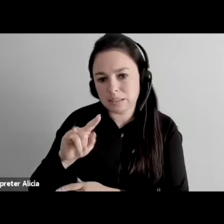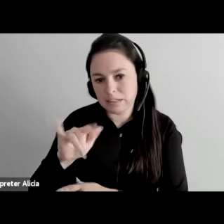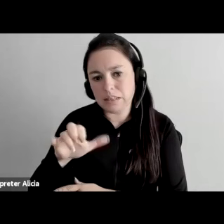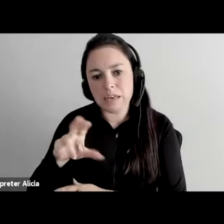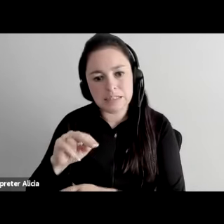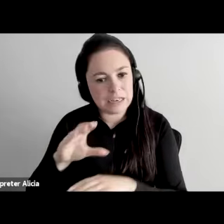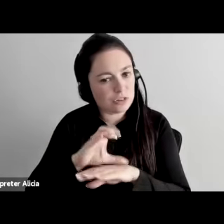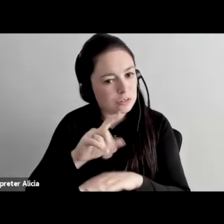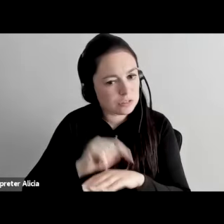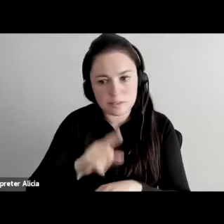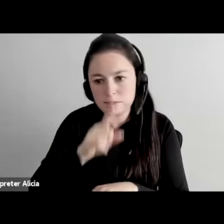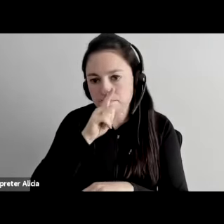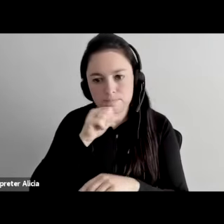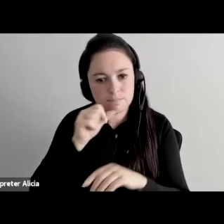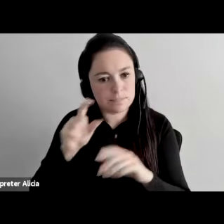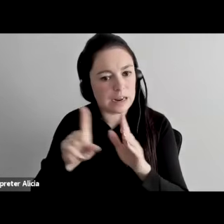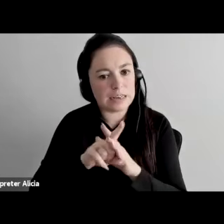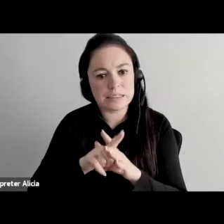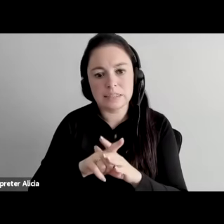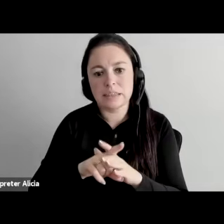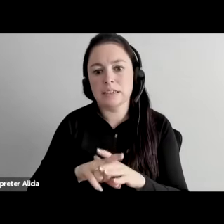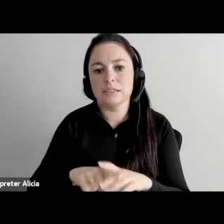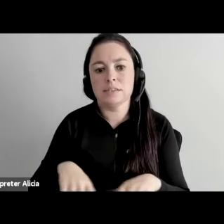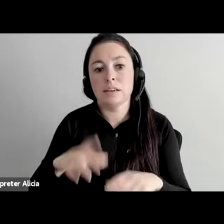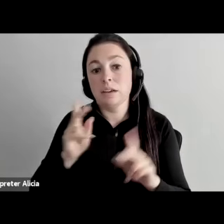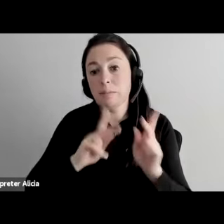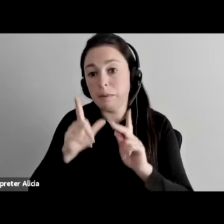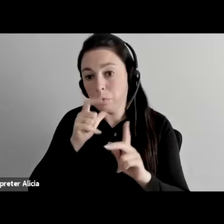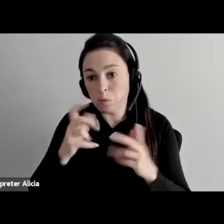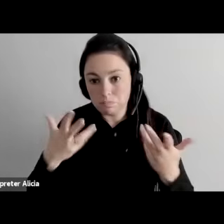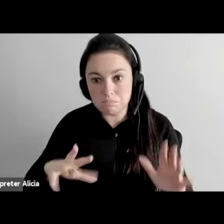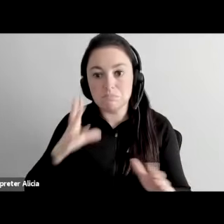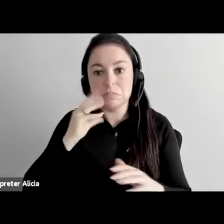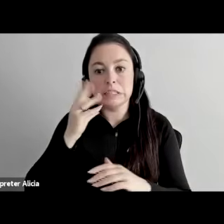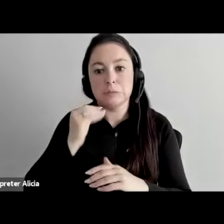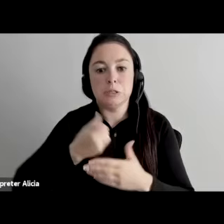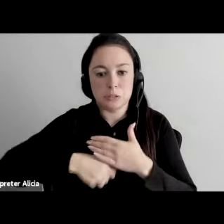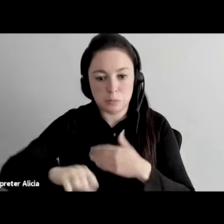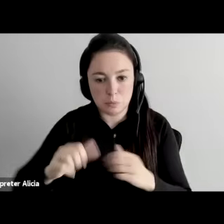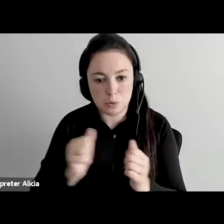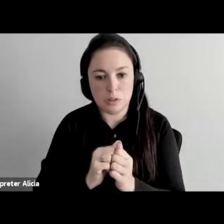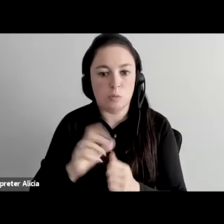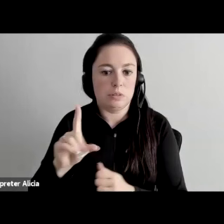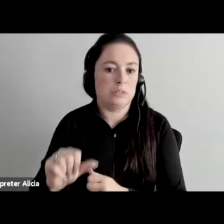disabled bodies especially my body didn't exist and yet the expectation stayed the same